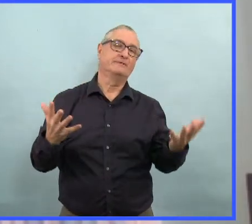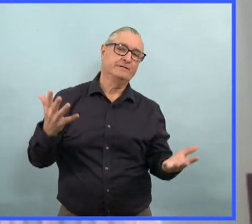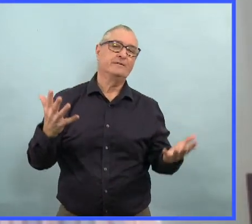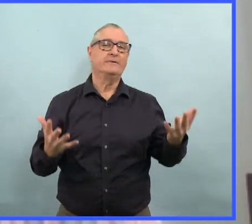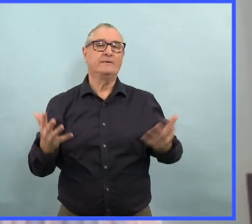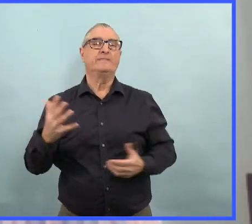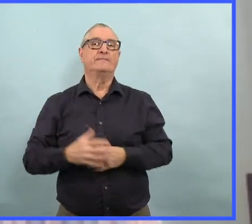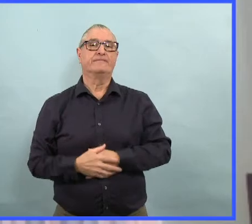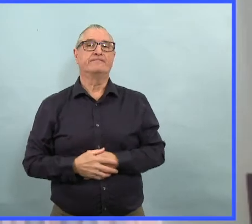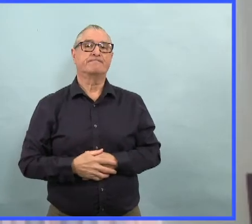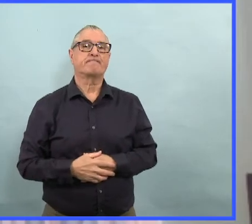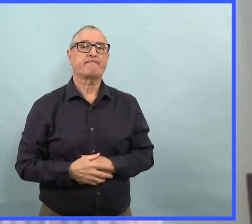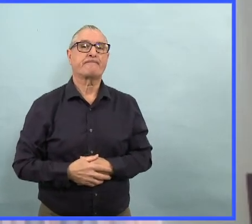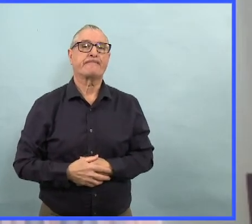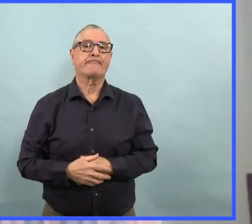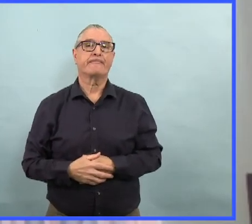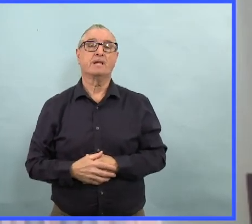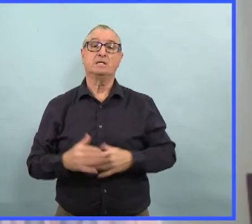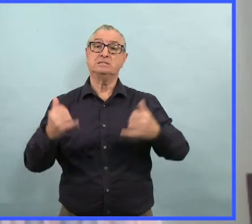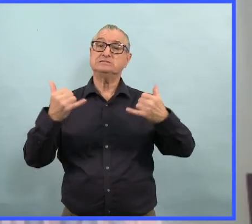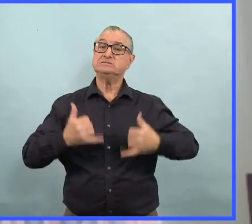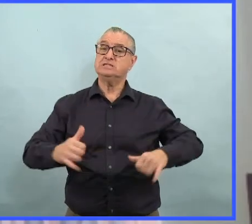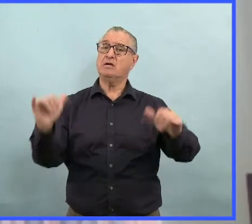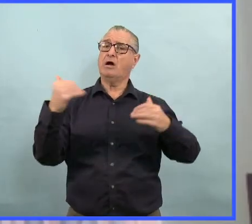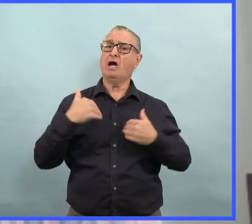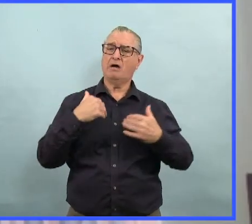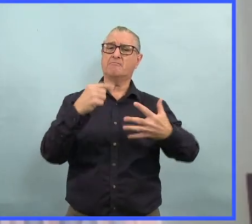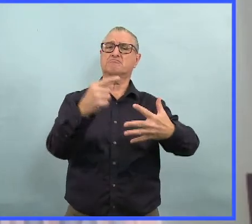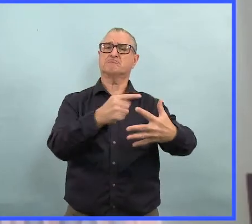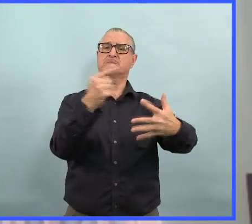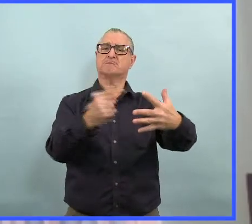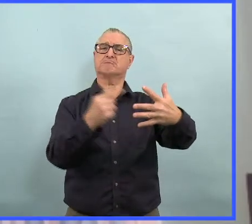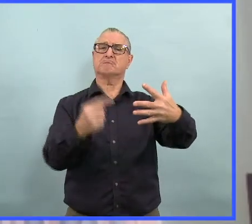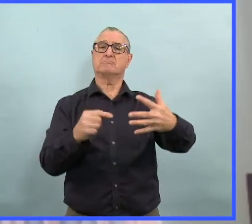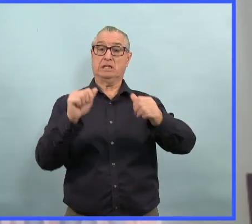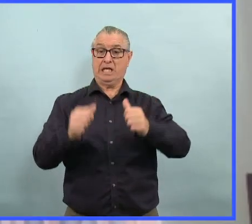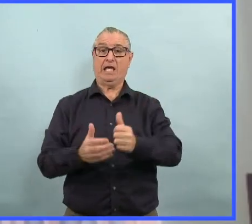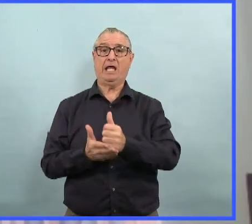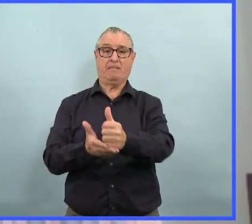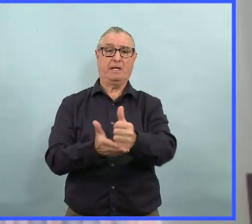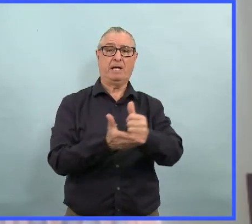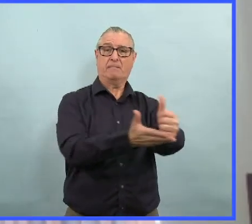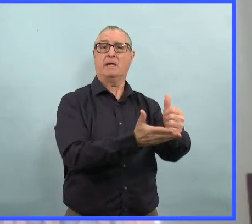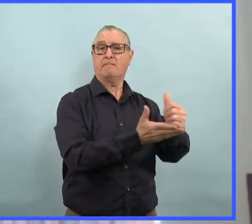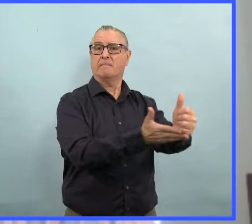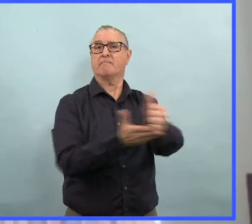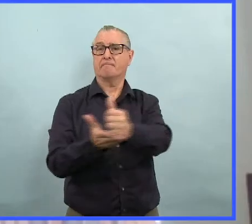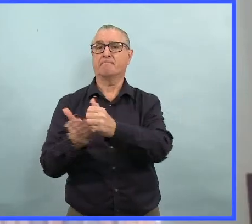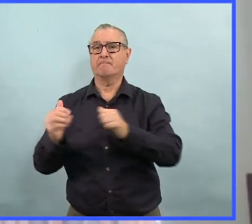methods in our toolbox to still help with reducing a transmission hand washing